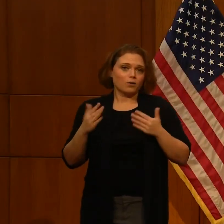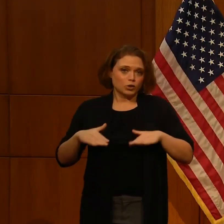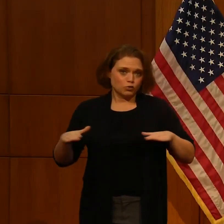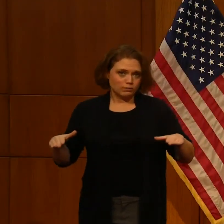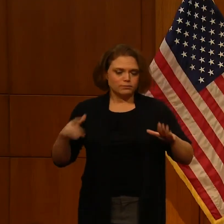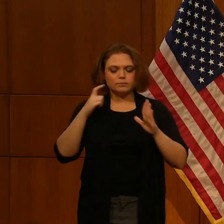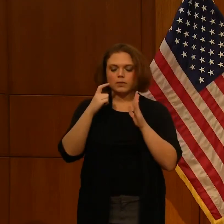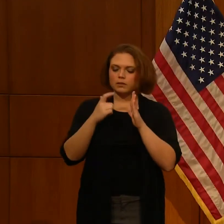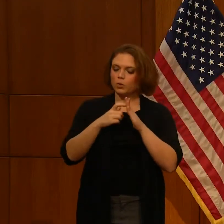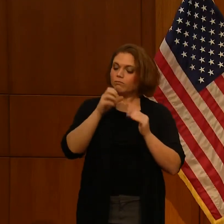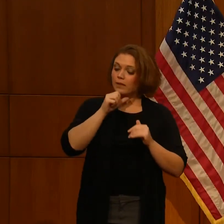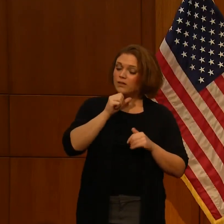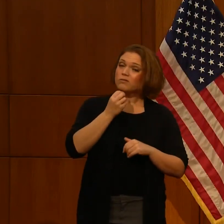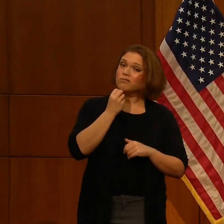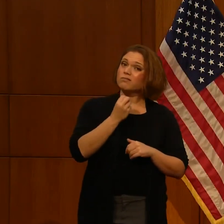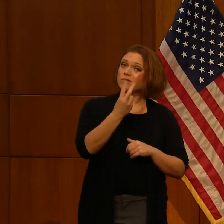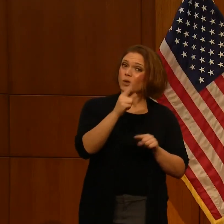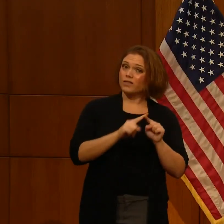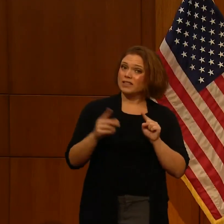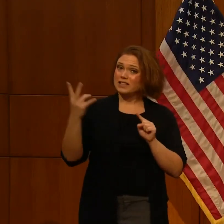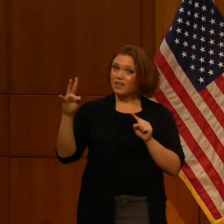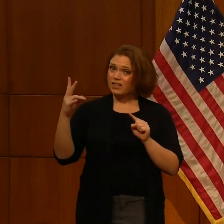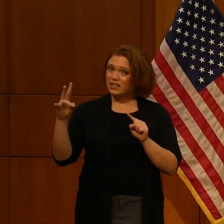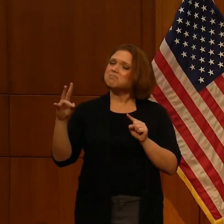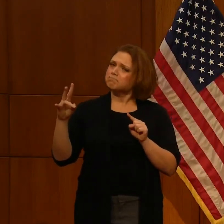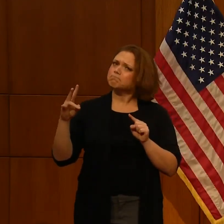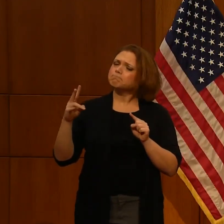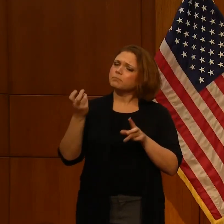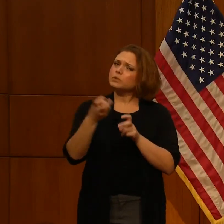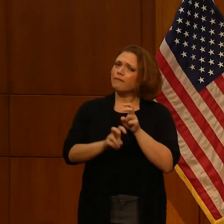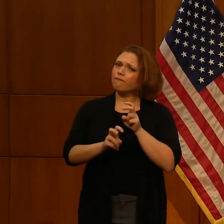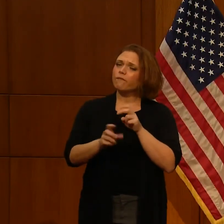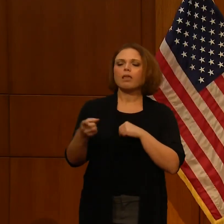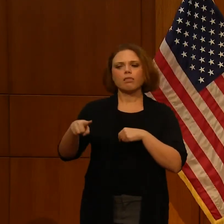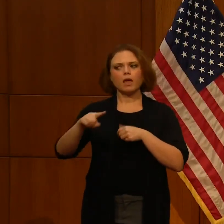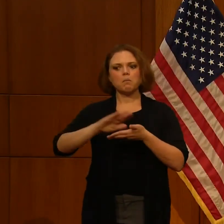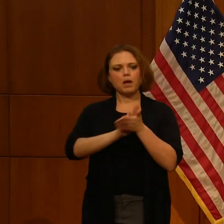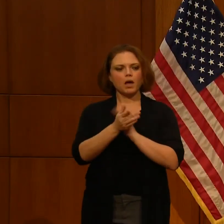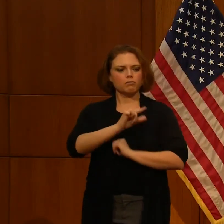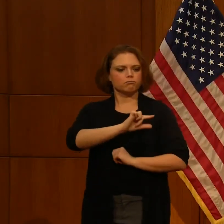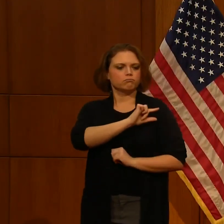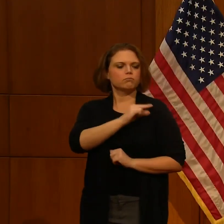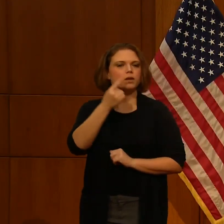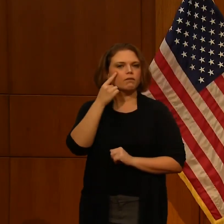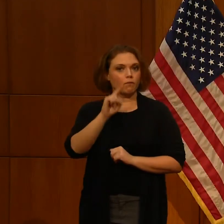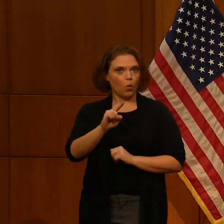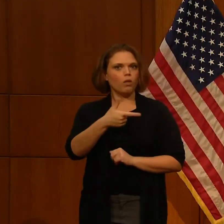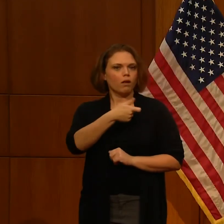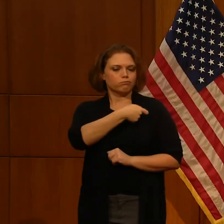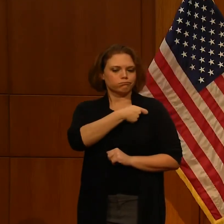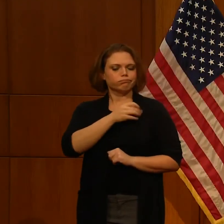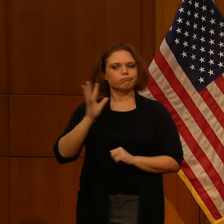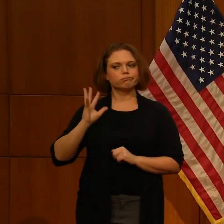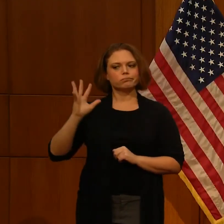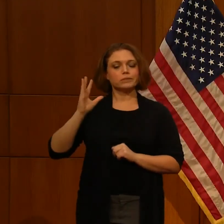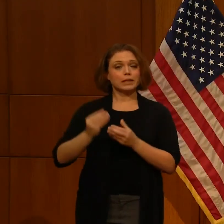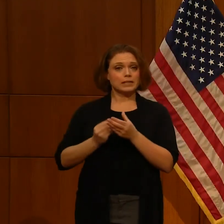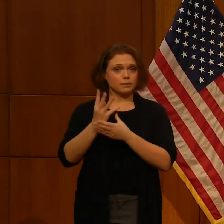WE HAVE SEEN THAT WITH KIDS. AGED 12 TO 17. THEY BECAME